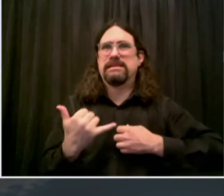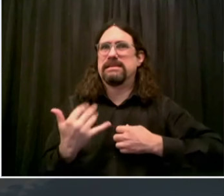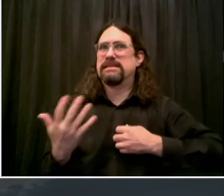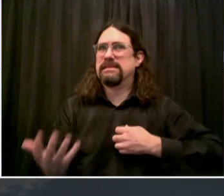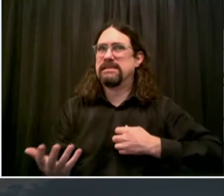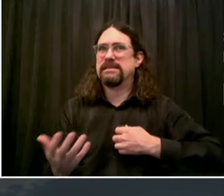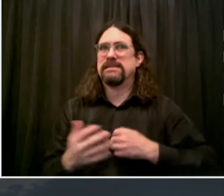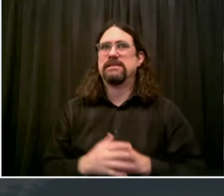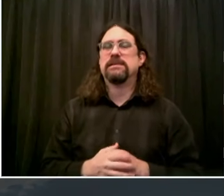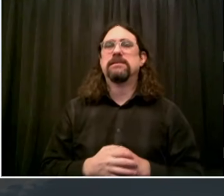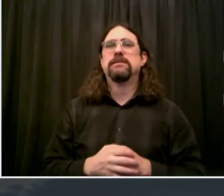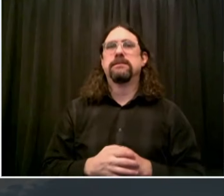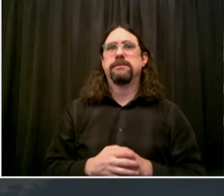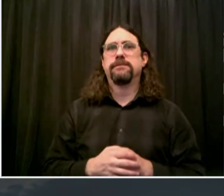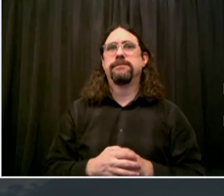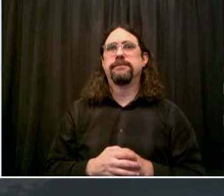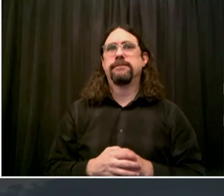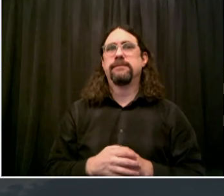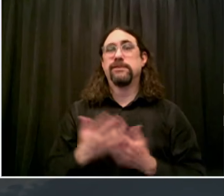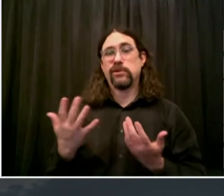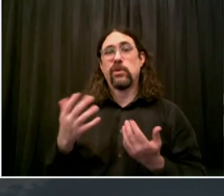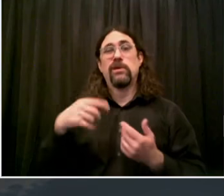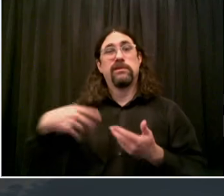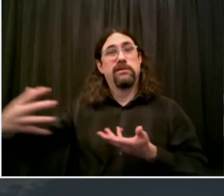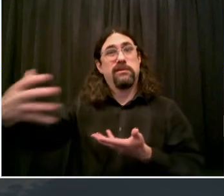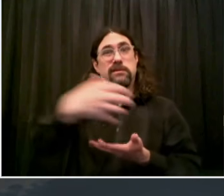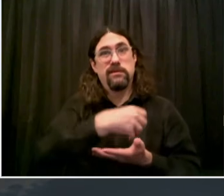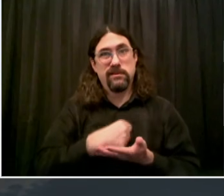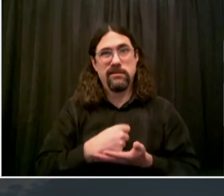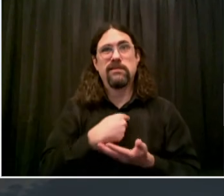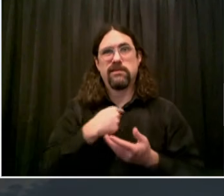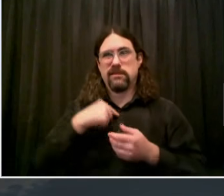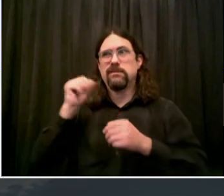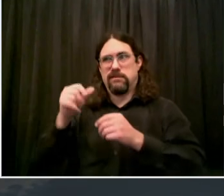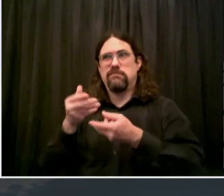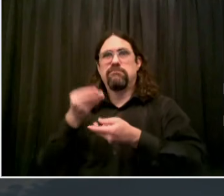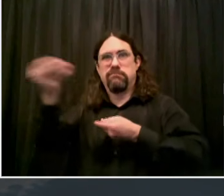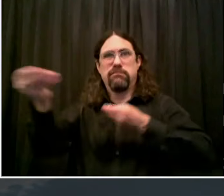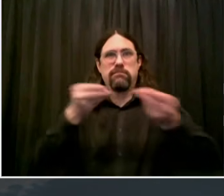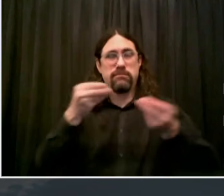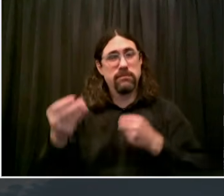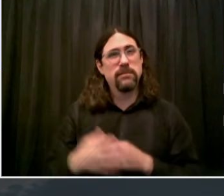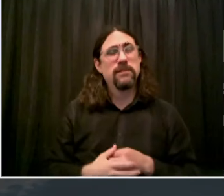DOING THIS. UNLESS WE HAVE A BIGGER SUPPLY OF BLOOD, SOME SURGERIES CANNOT